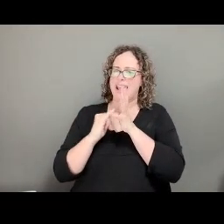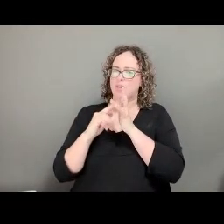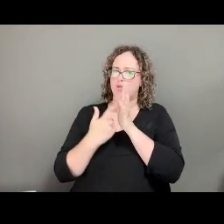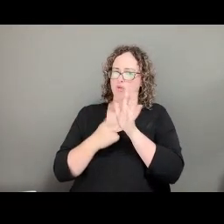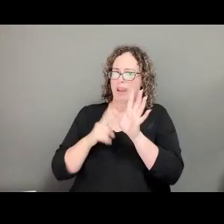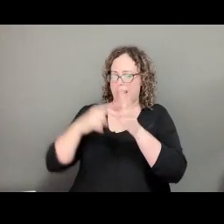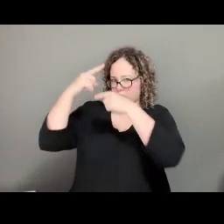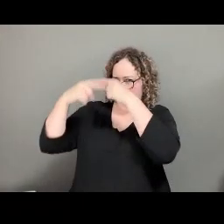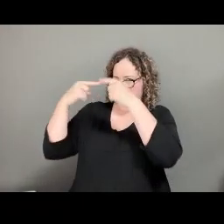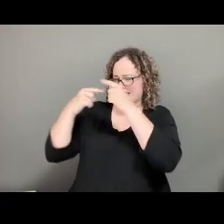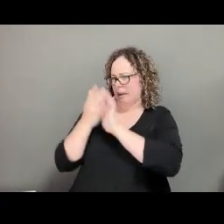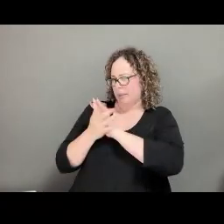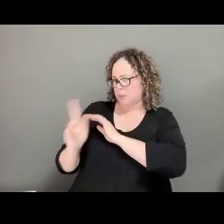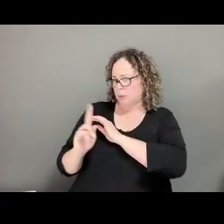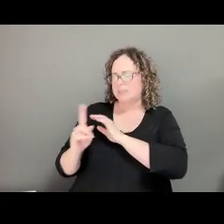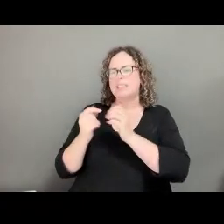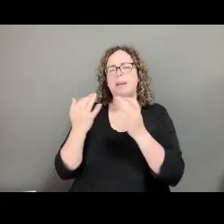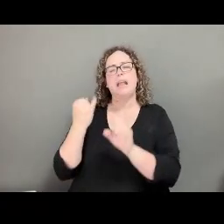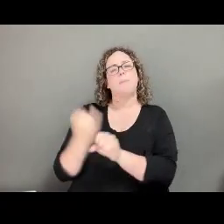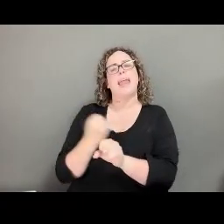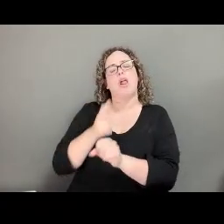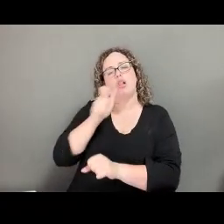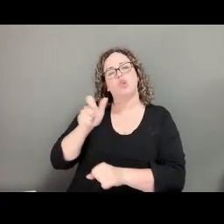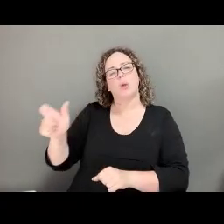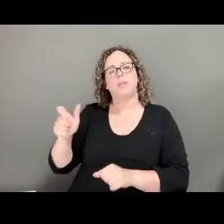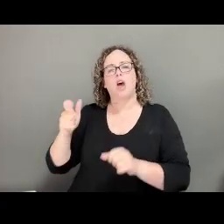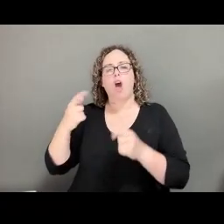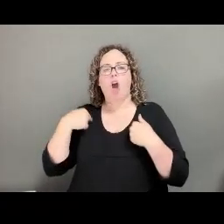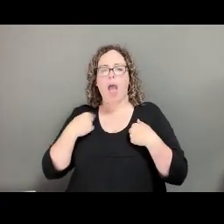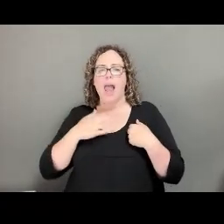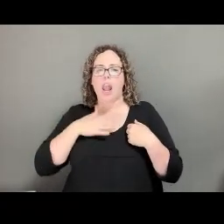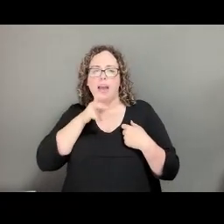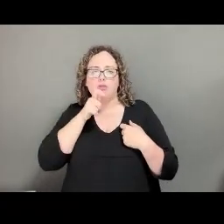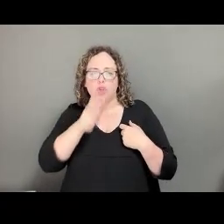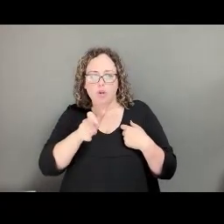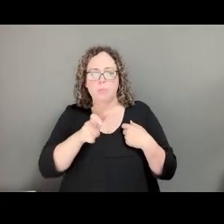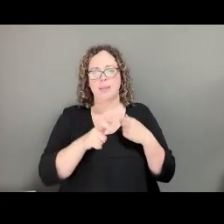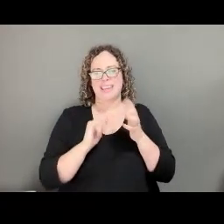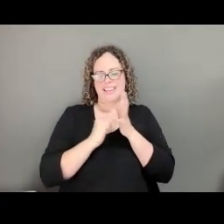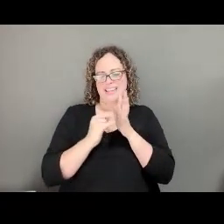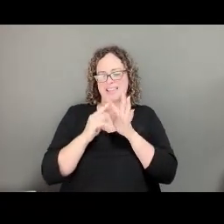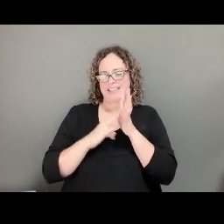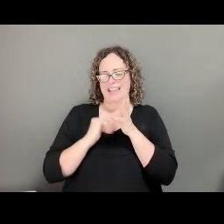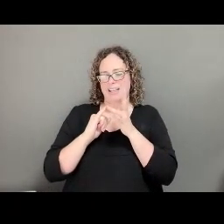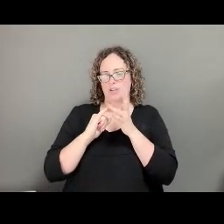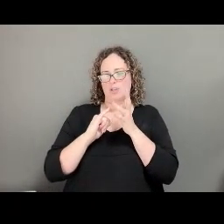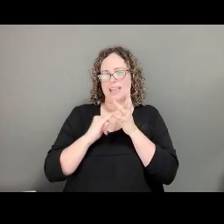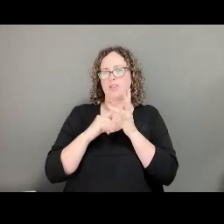I tend to like the term sensory seeking and sensory avoiding. But sensory seeking.